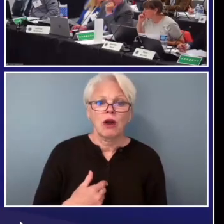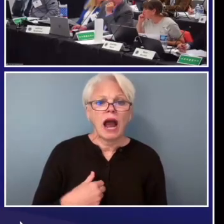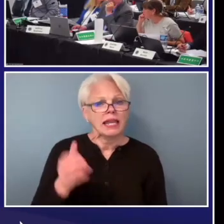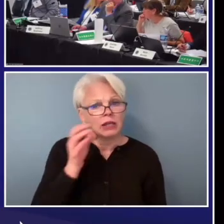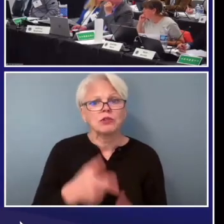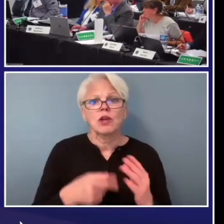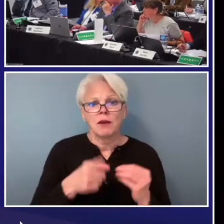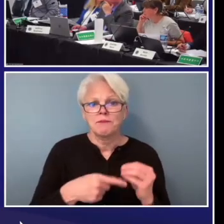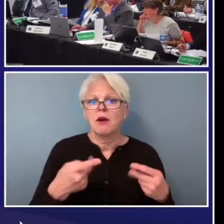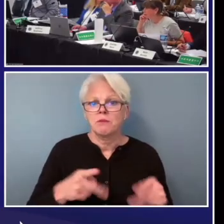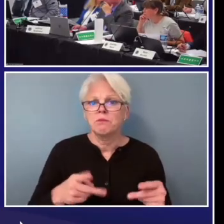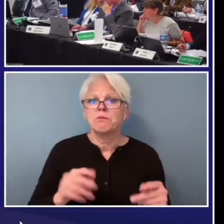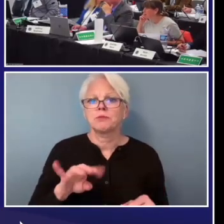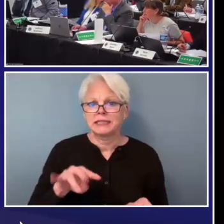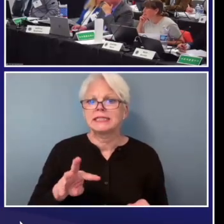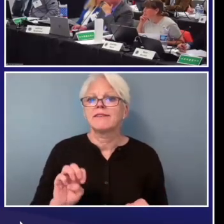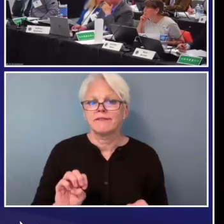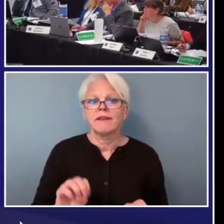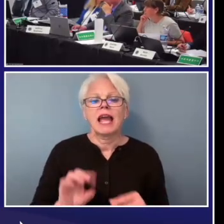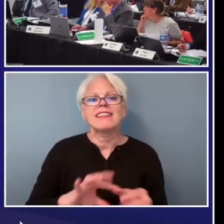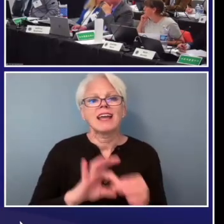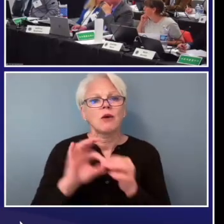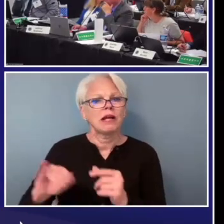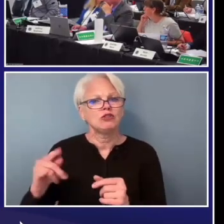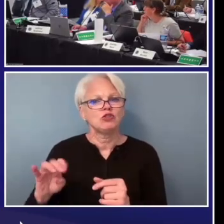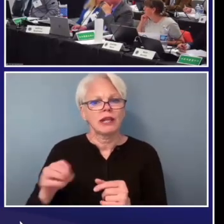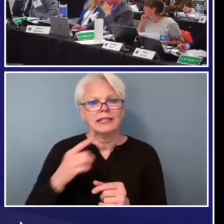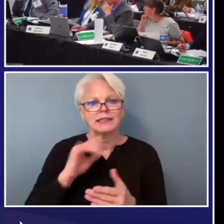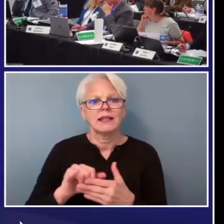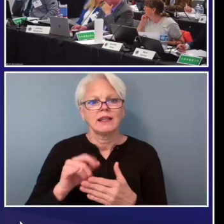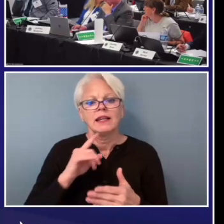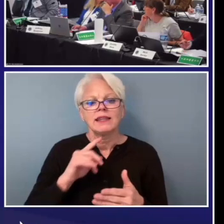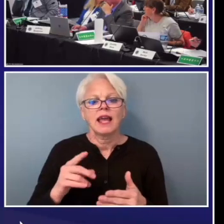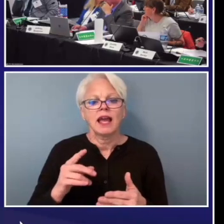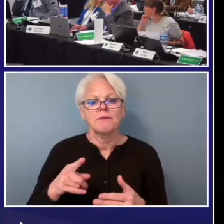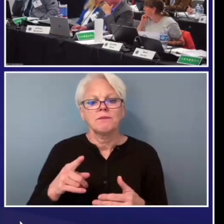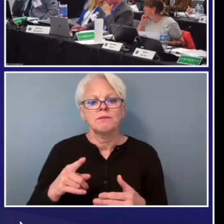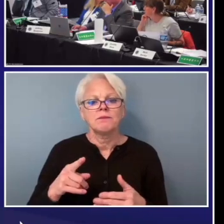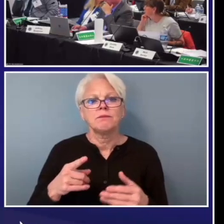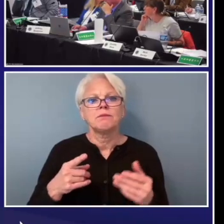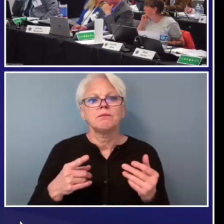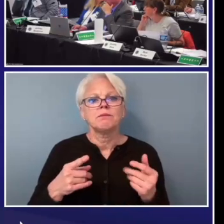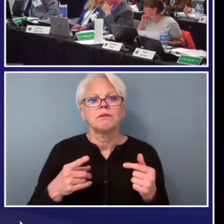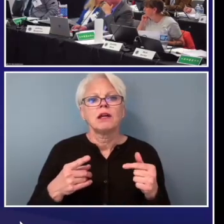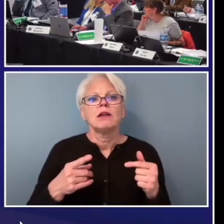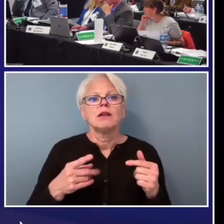Jake said earlier about, um, sort of the permissinus and not regulating the secretary by striking it in my view.